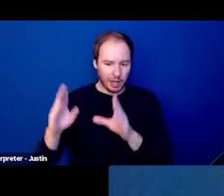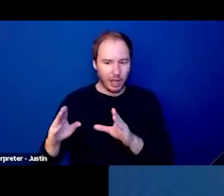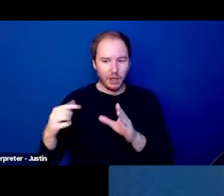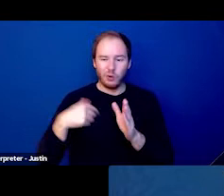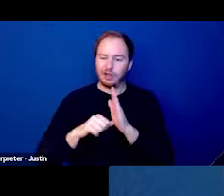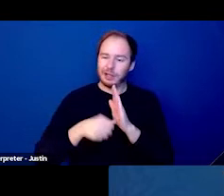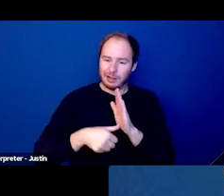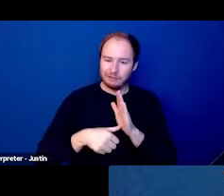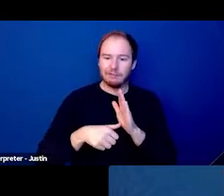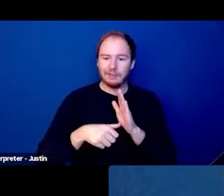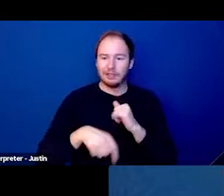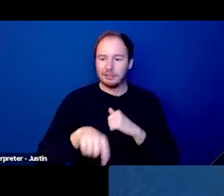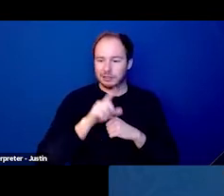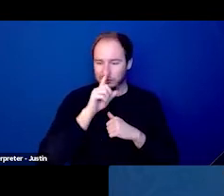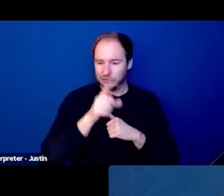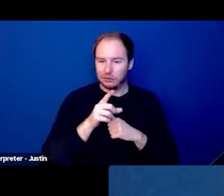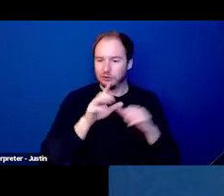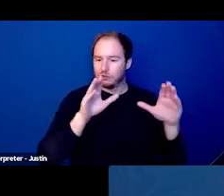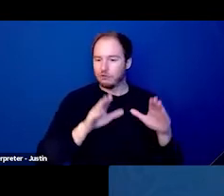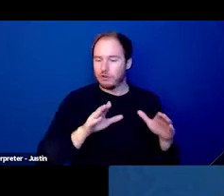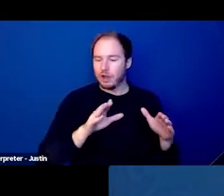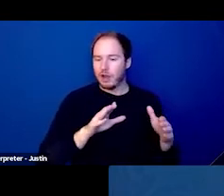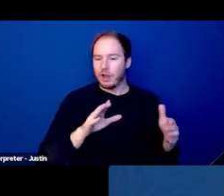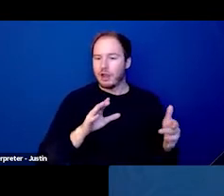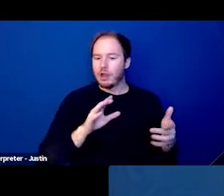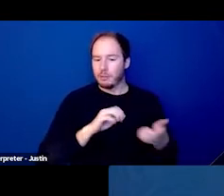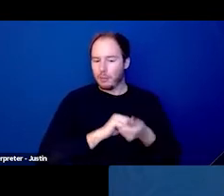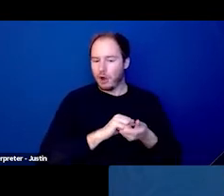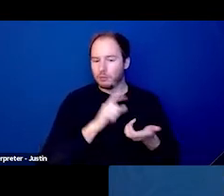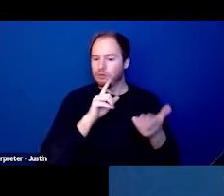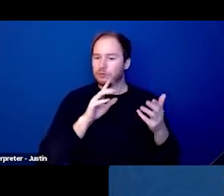that it's been a really great partnership and it's a way for us to be able to serve people